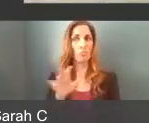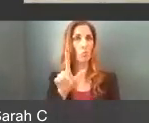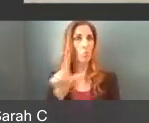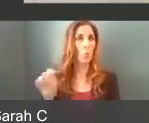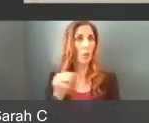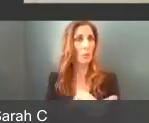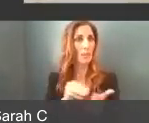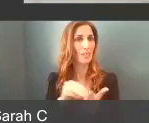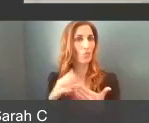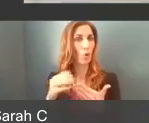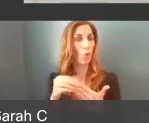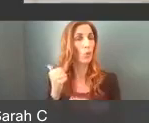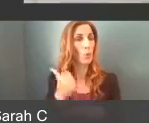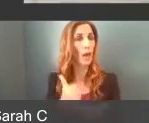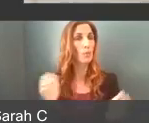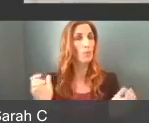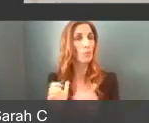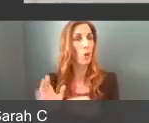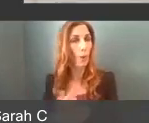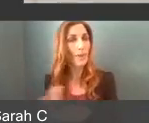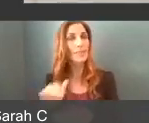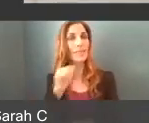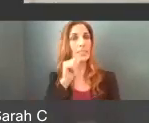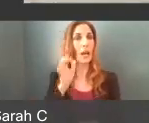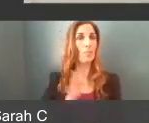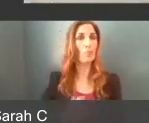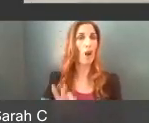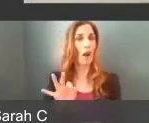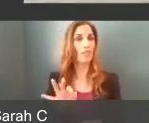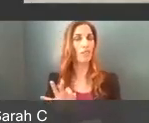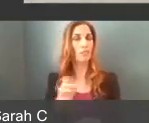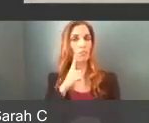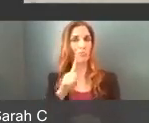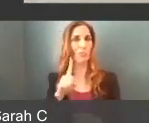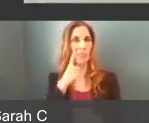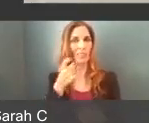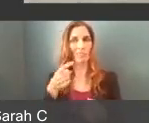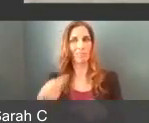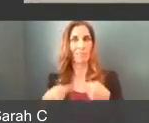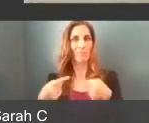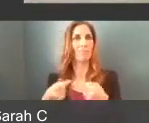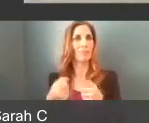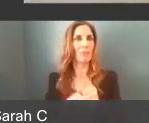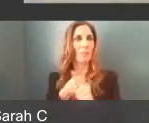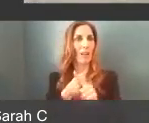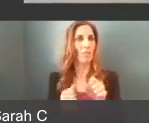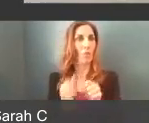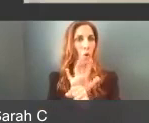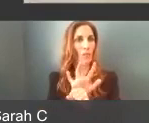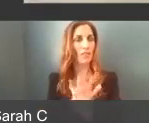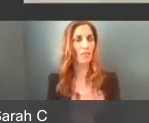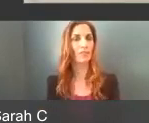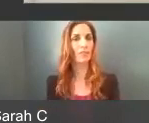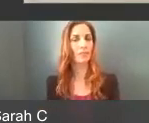and non-profits struggling due to the impacts of COVID-19. We recognize that our restaurant